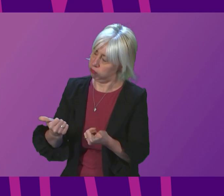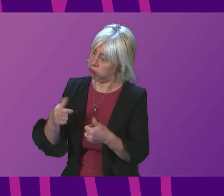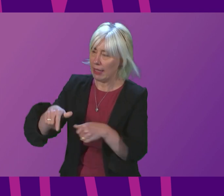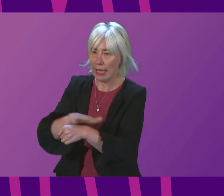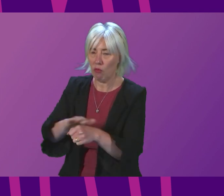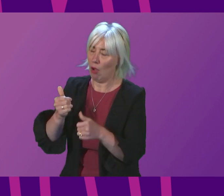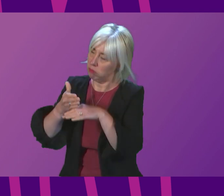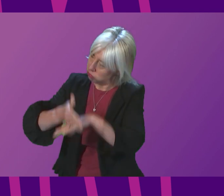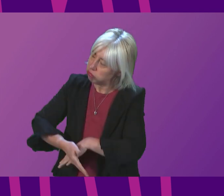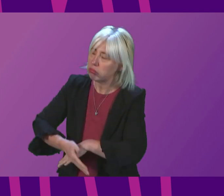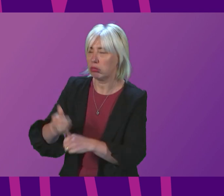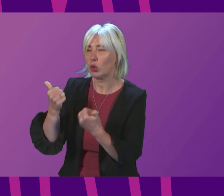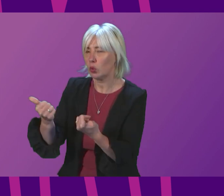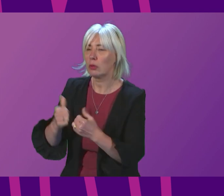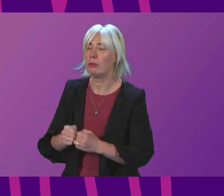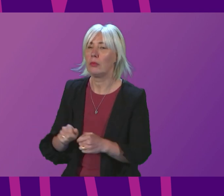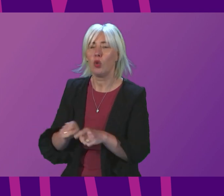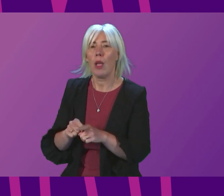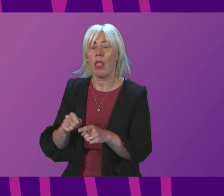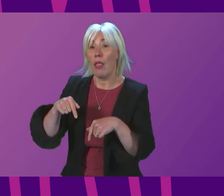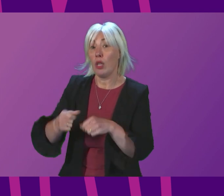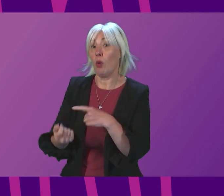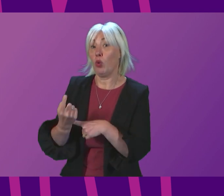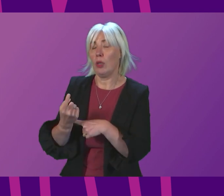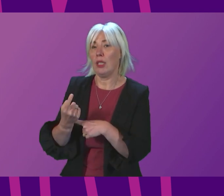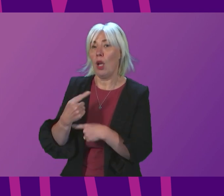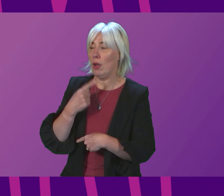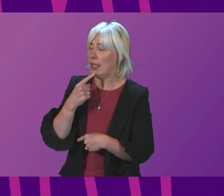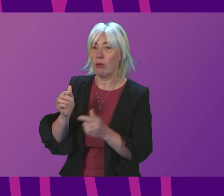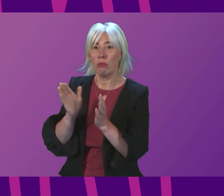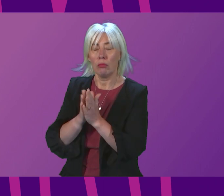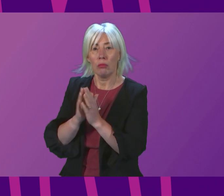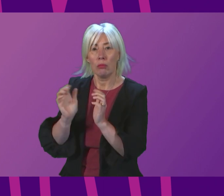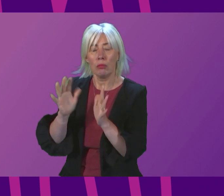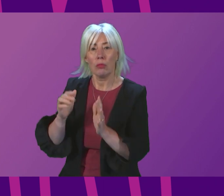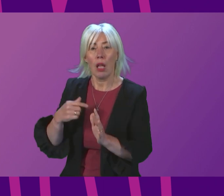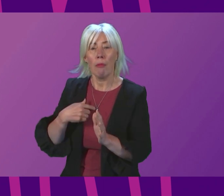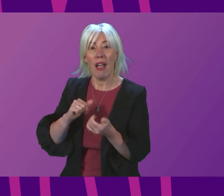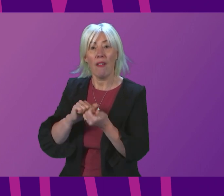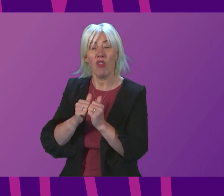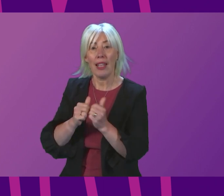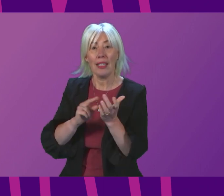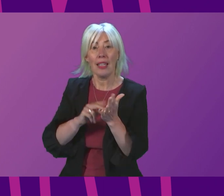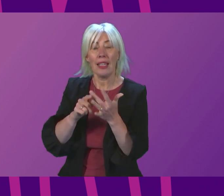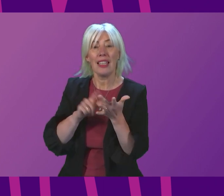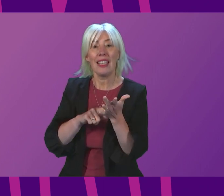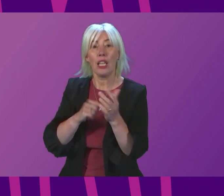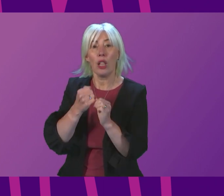I also congratulate my good friend and colleague Neil Gray on his recent appointment as the